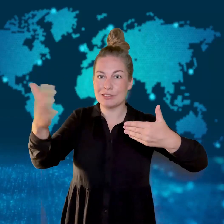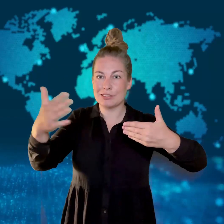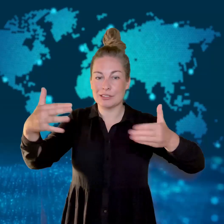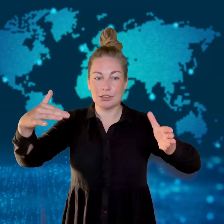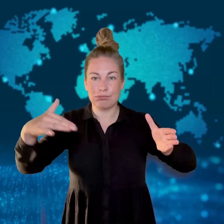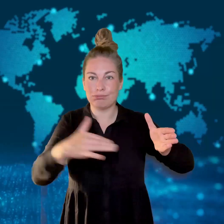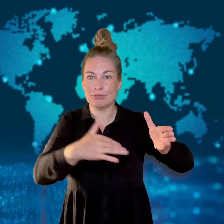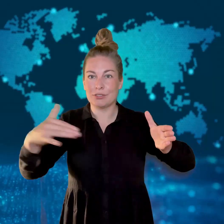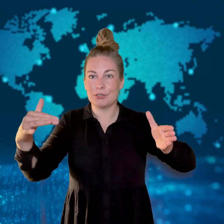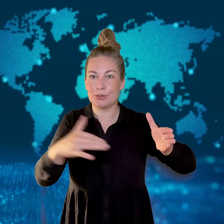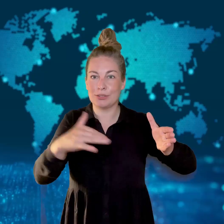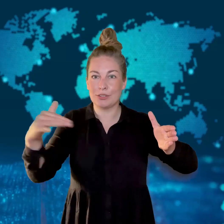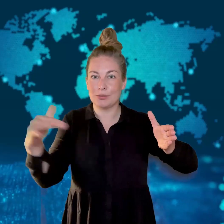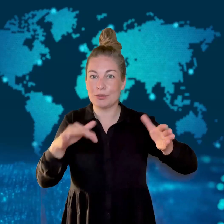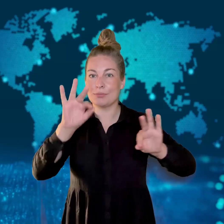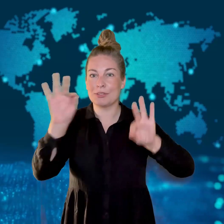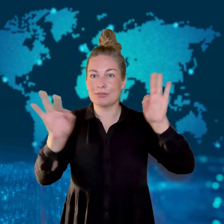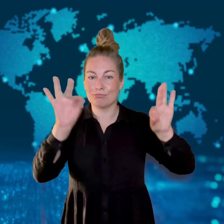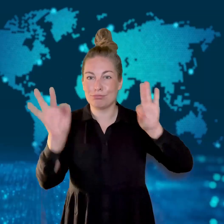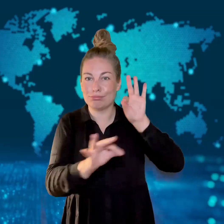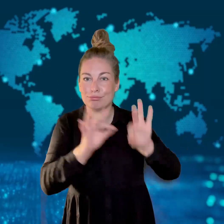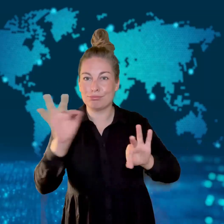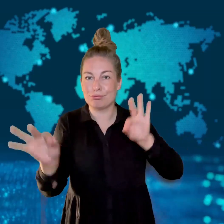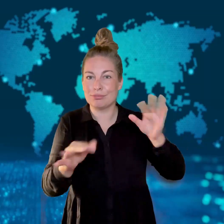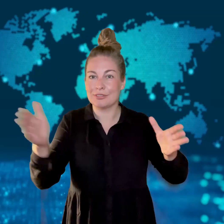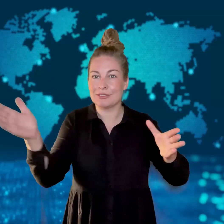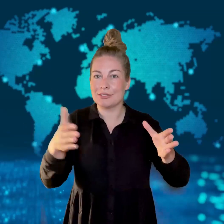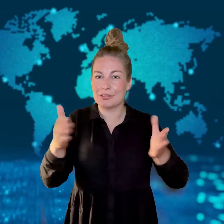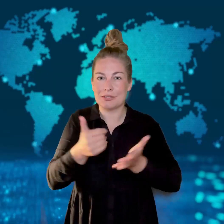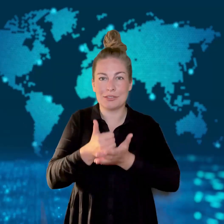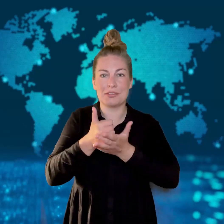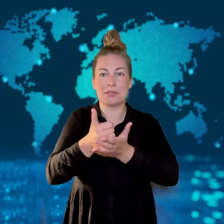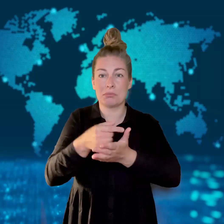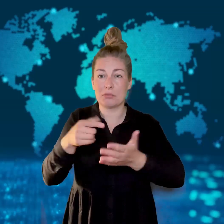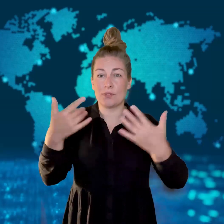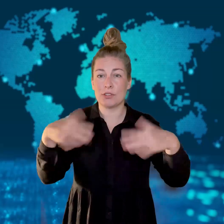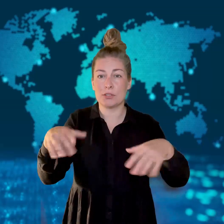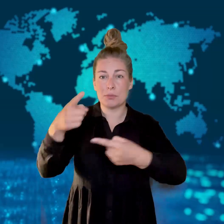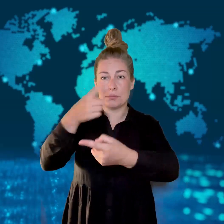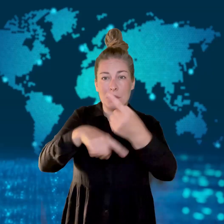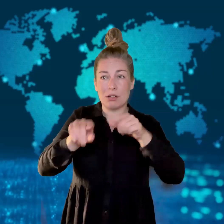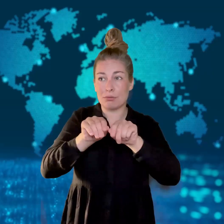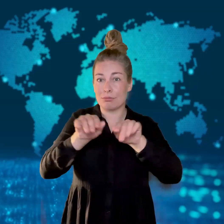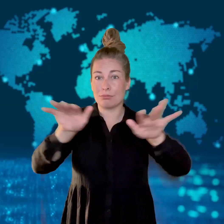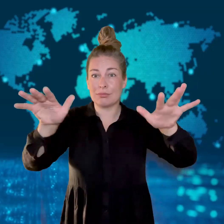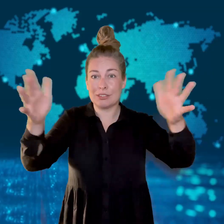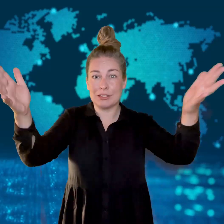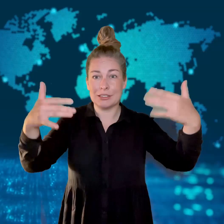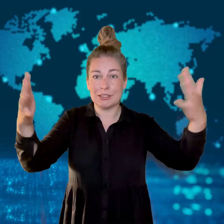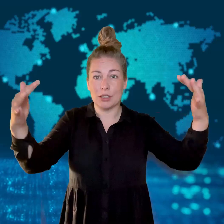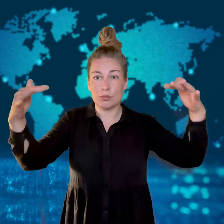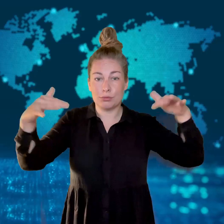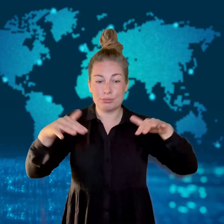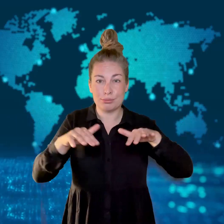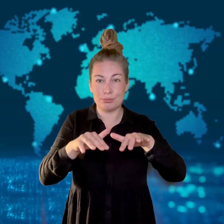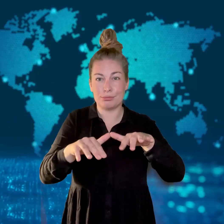and within a couple of hours many of the bees were loaded back